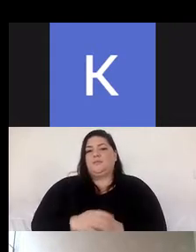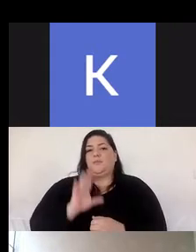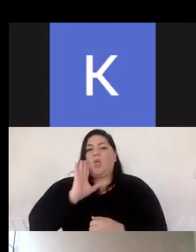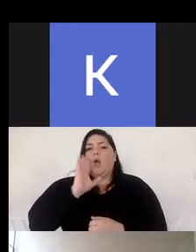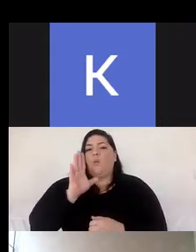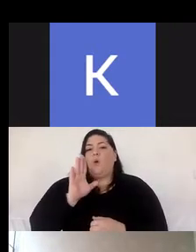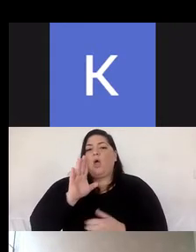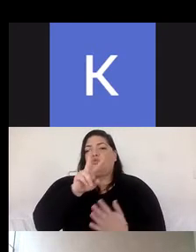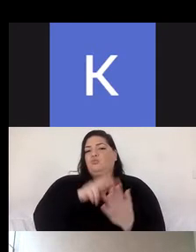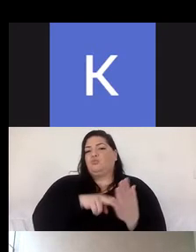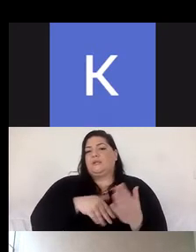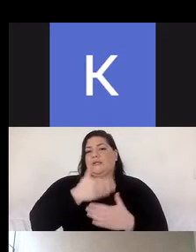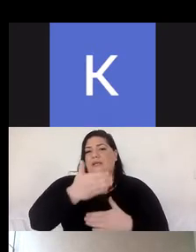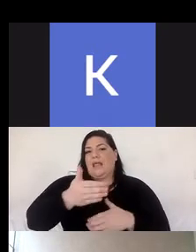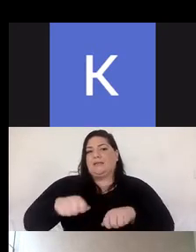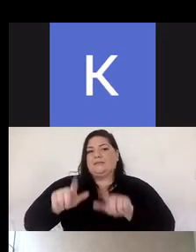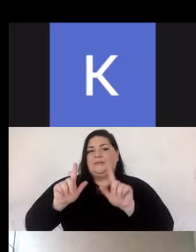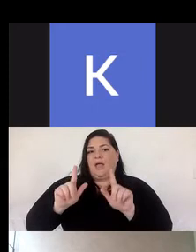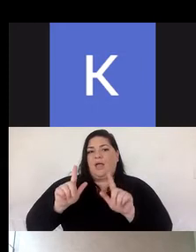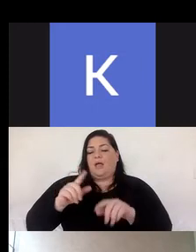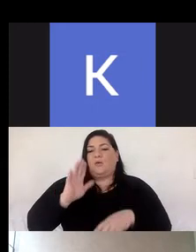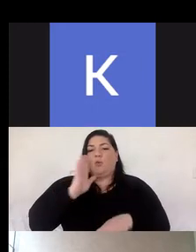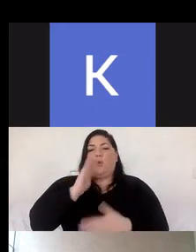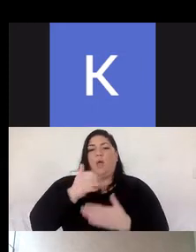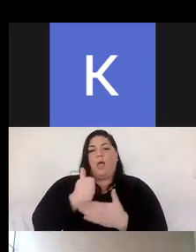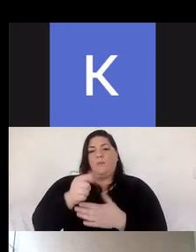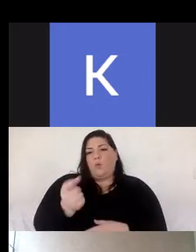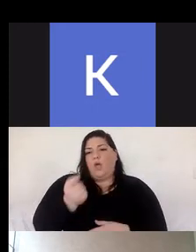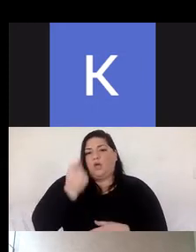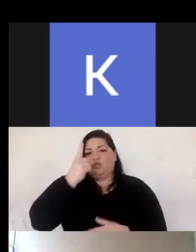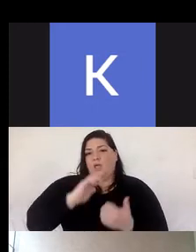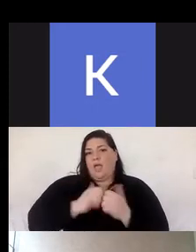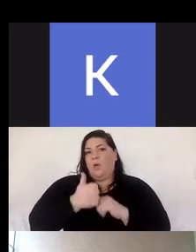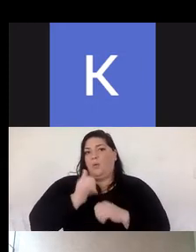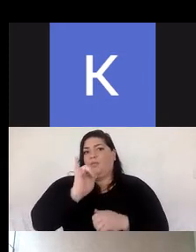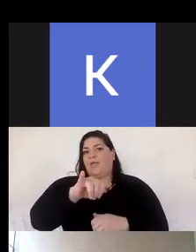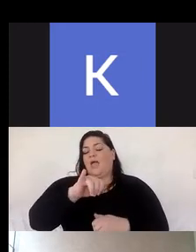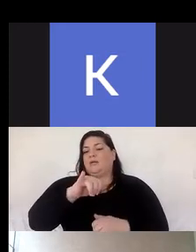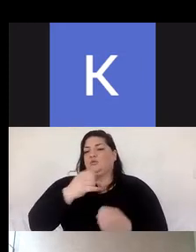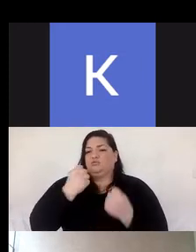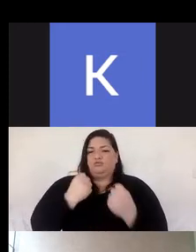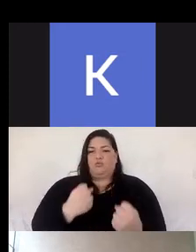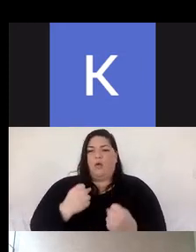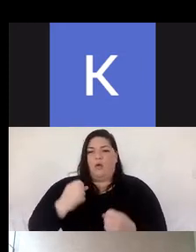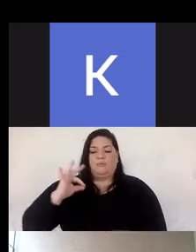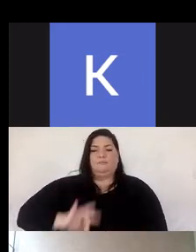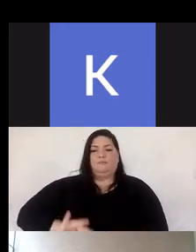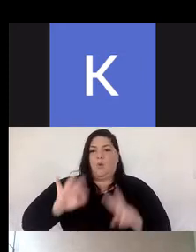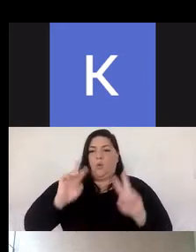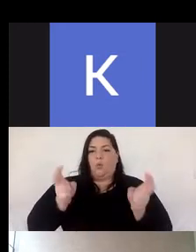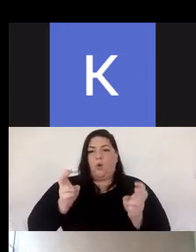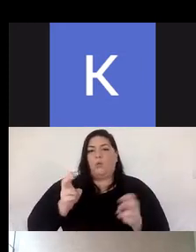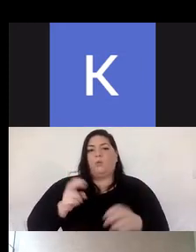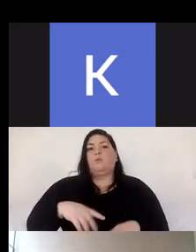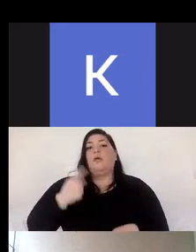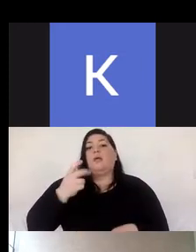and tell you what makes it a strong quote. And then in a few slides, we'll read some quotes, and I will give you the opportunity